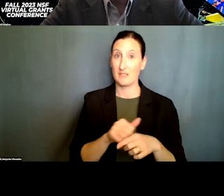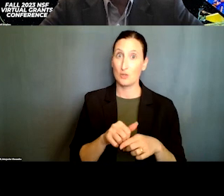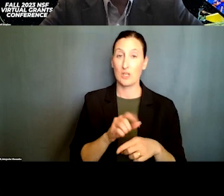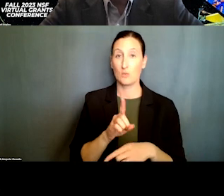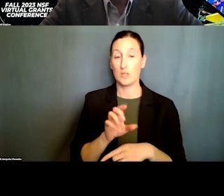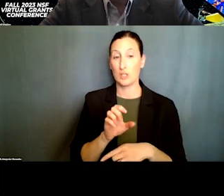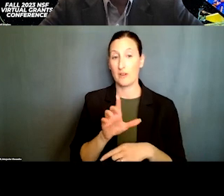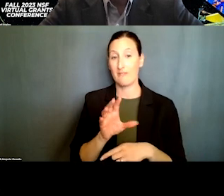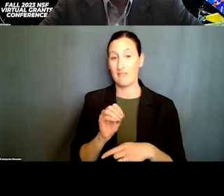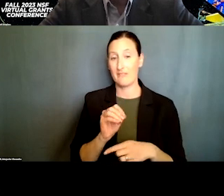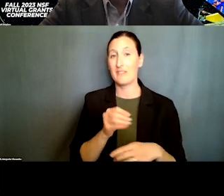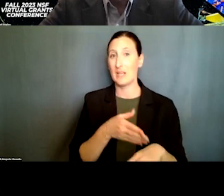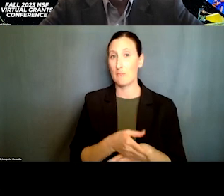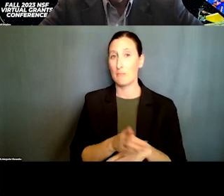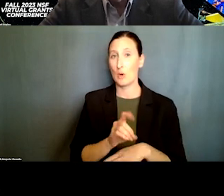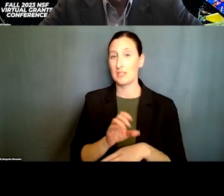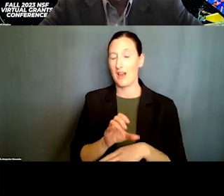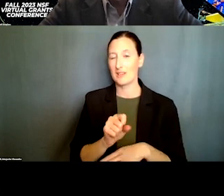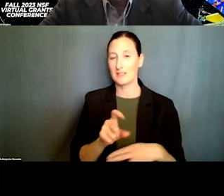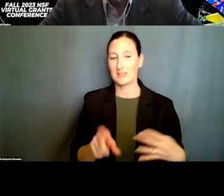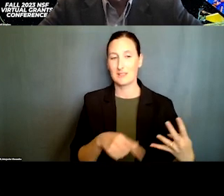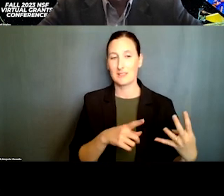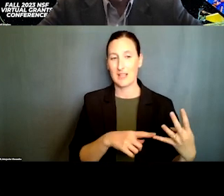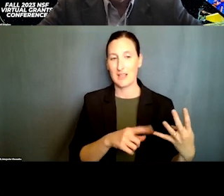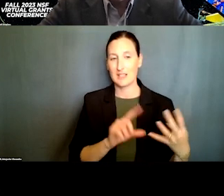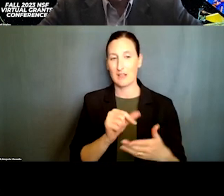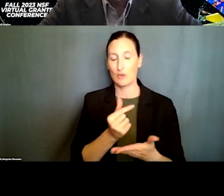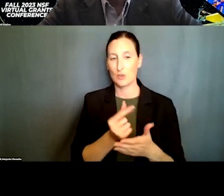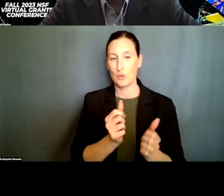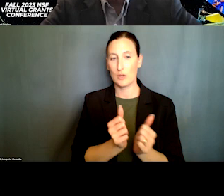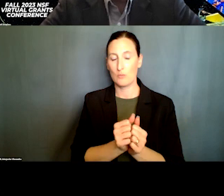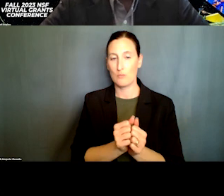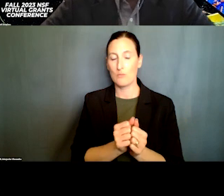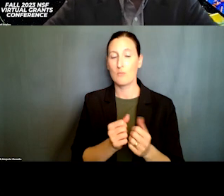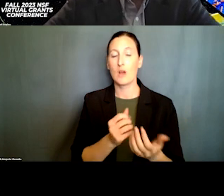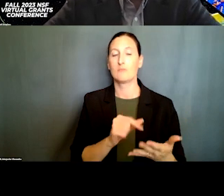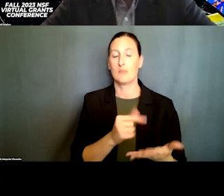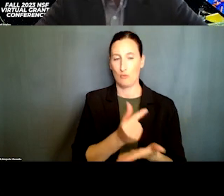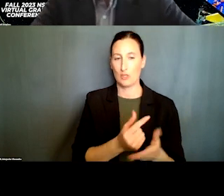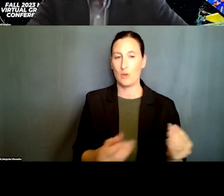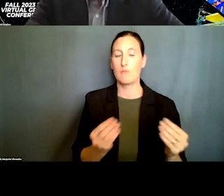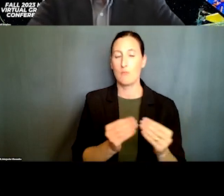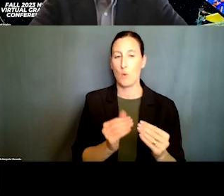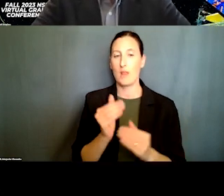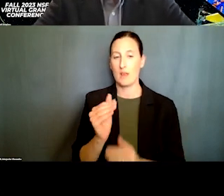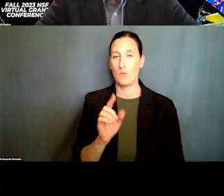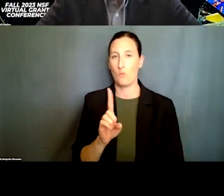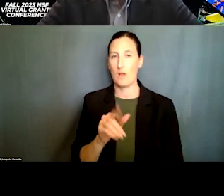graduated more than 1,800 students with PhDs, MS, with some kind of post secondary degree.